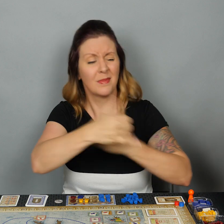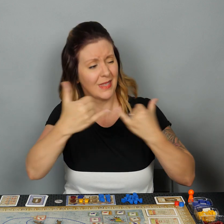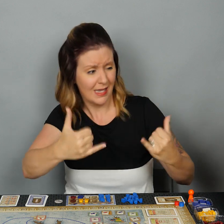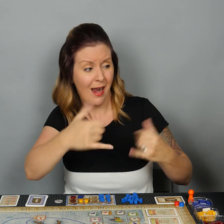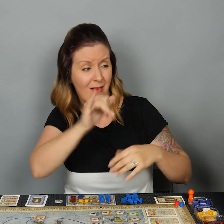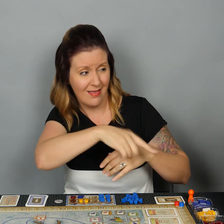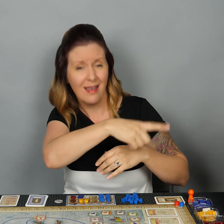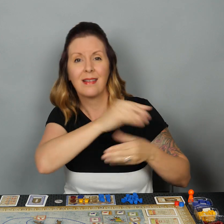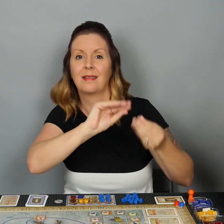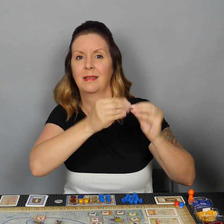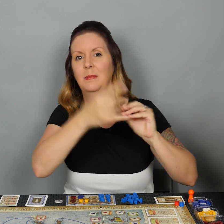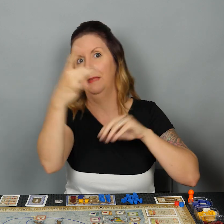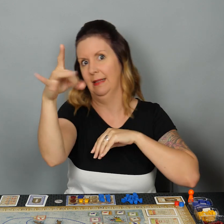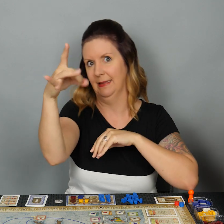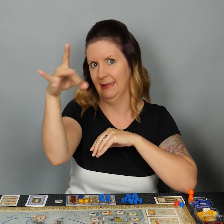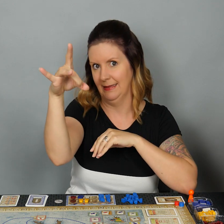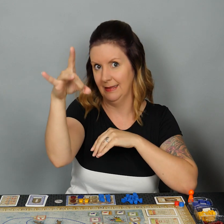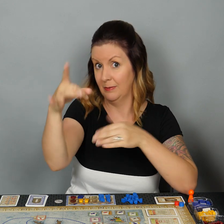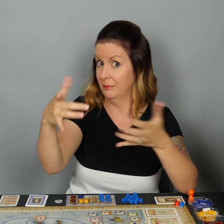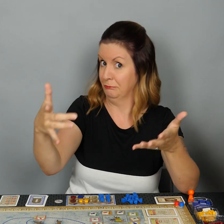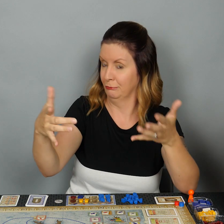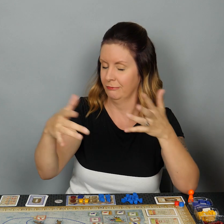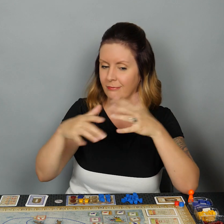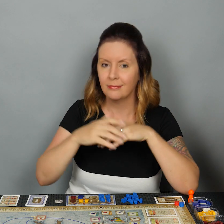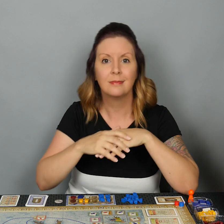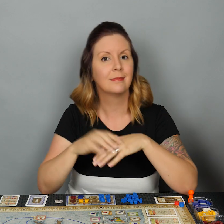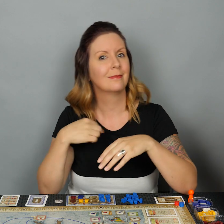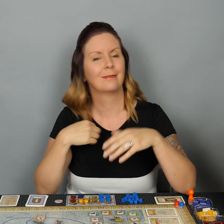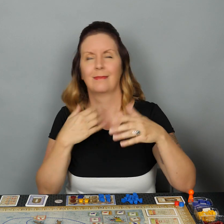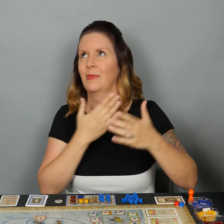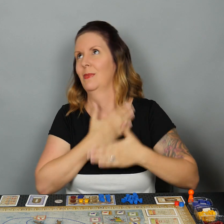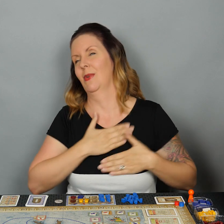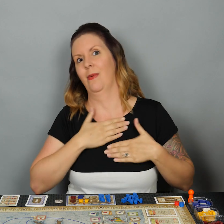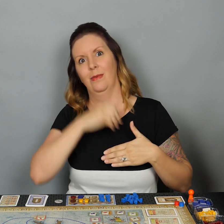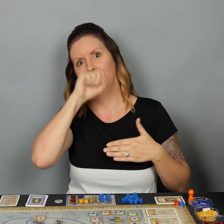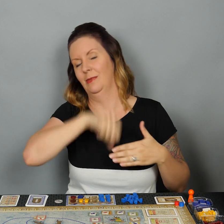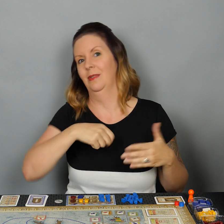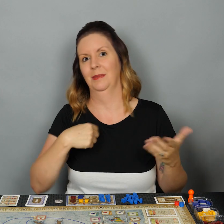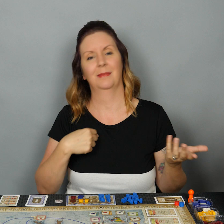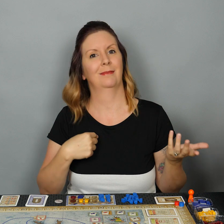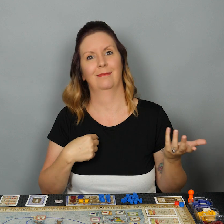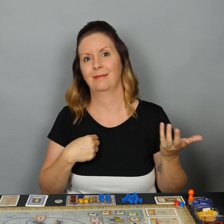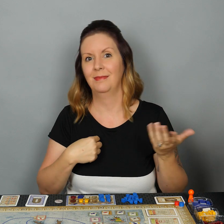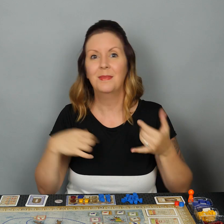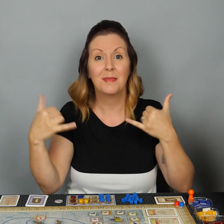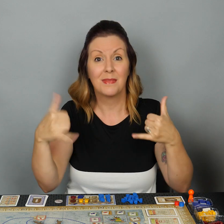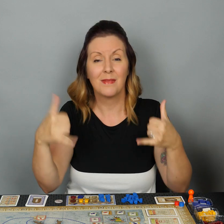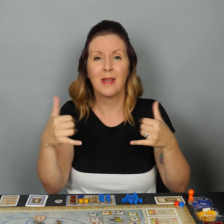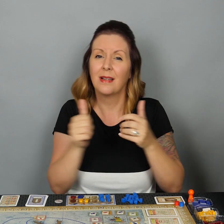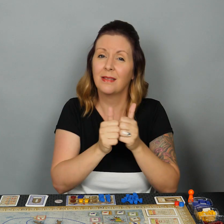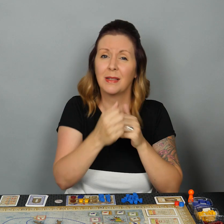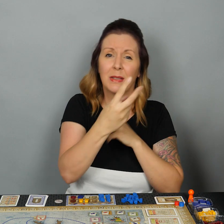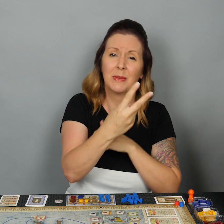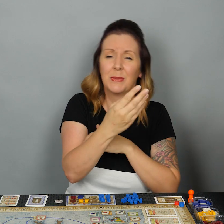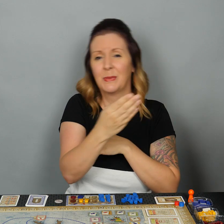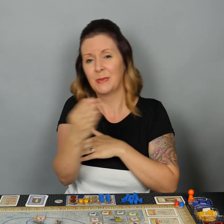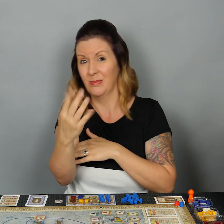It’s number 18 at the time of this video. I really enjoy the game and love playing it.